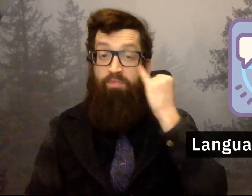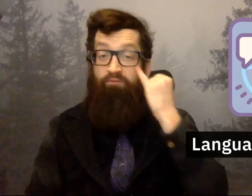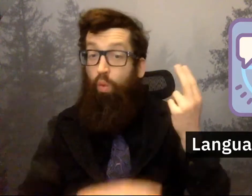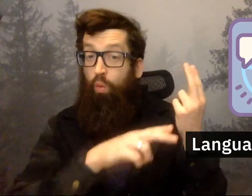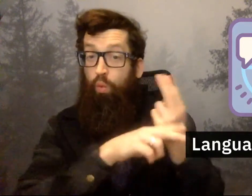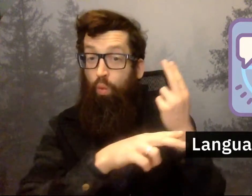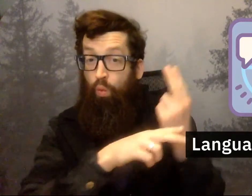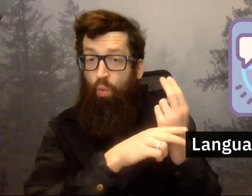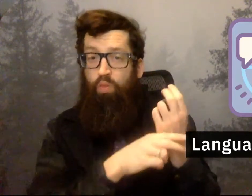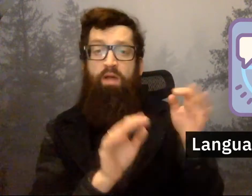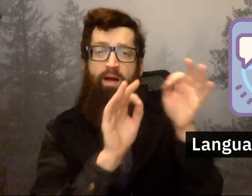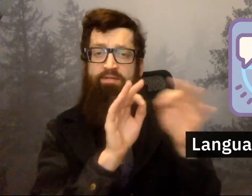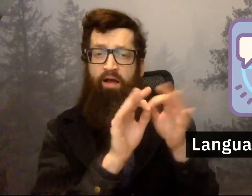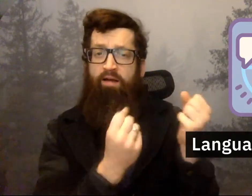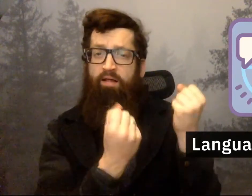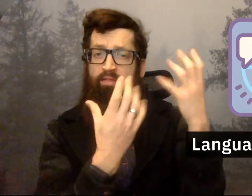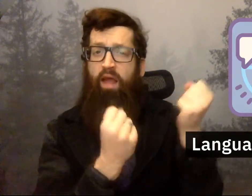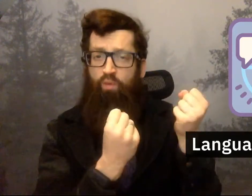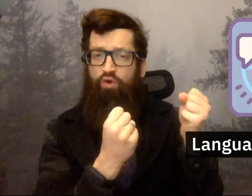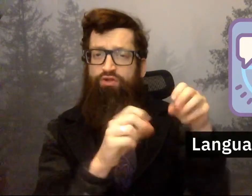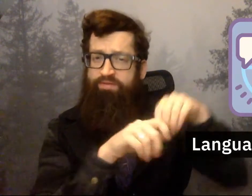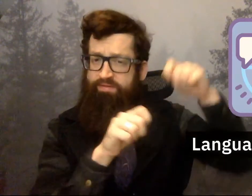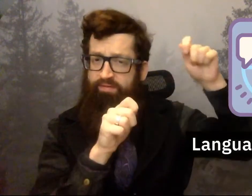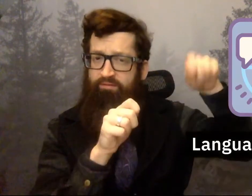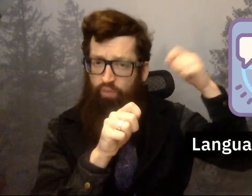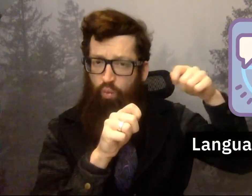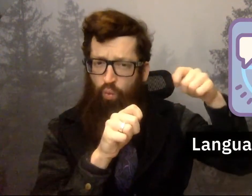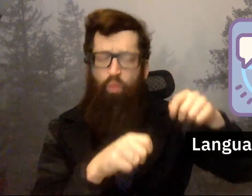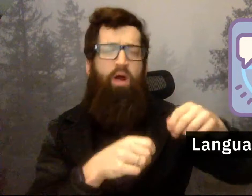The sign language videos should be embedded in the text.